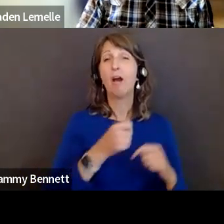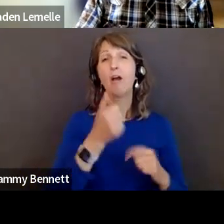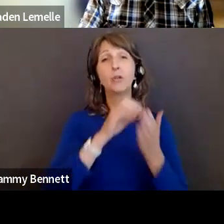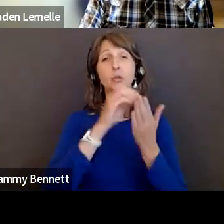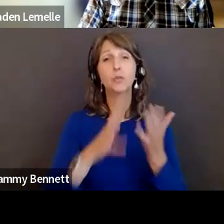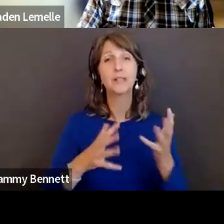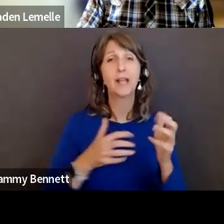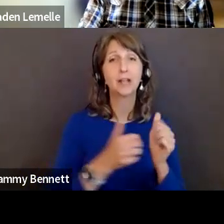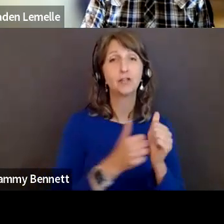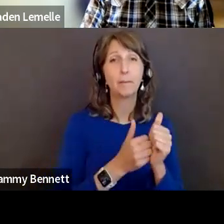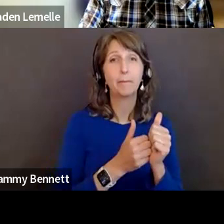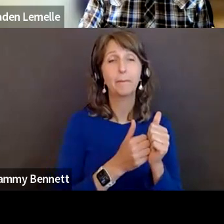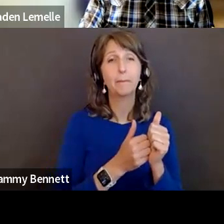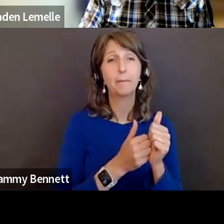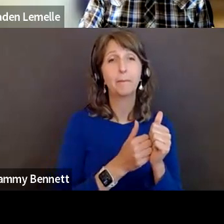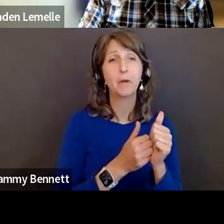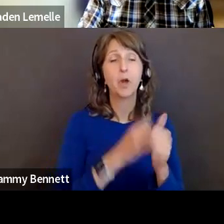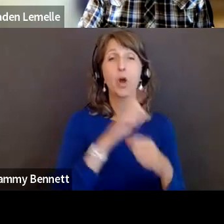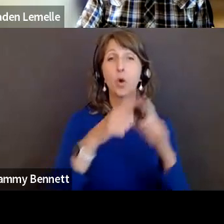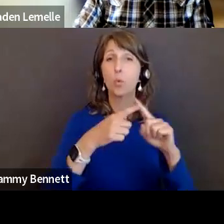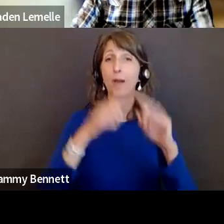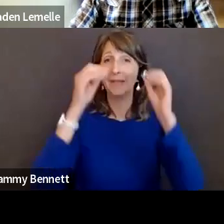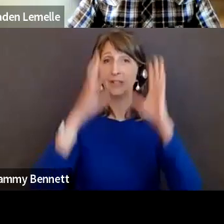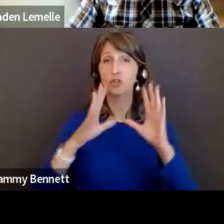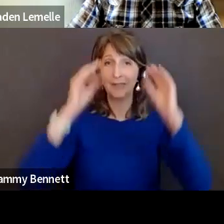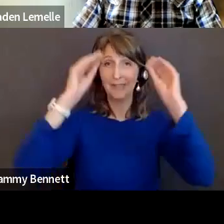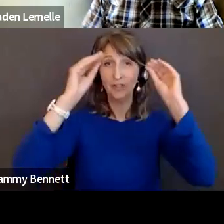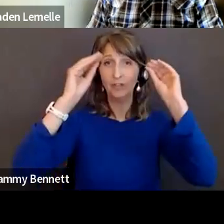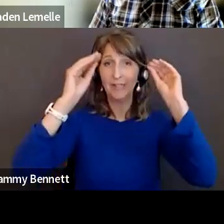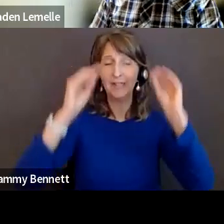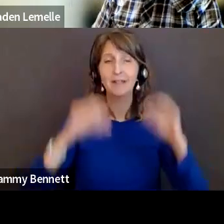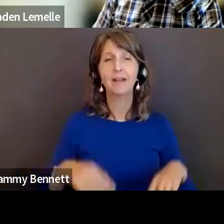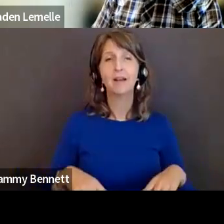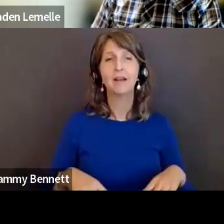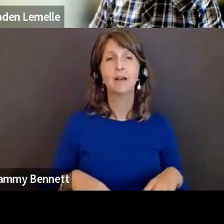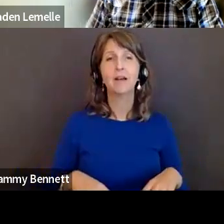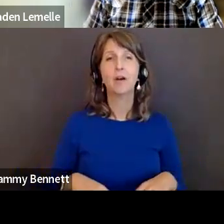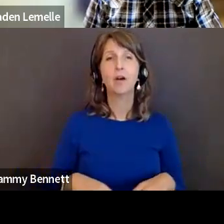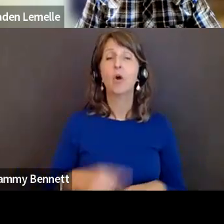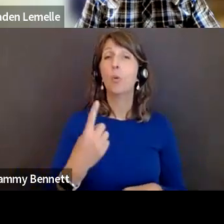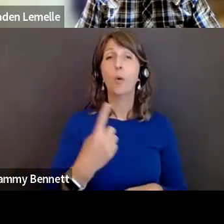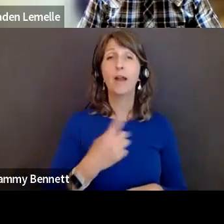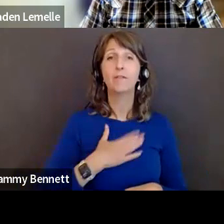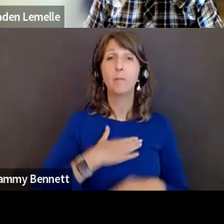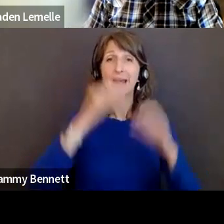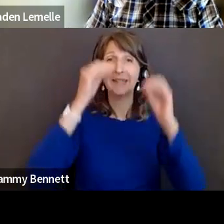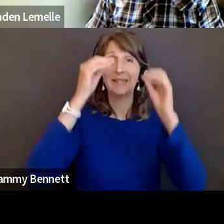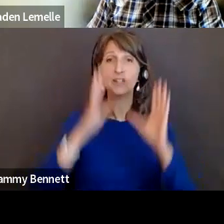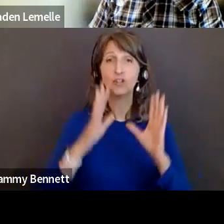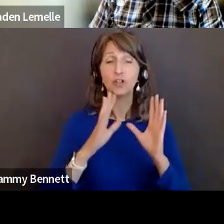When the teacher was, and Actually, one of my, one of my teachers actually.